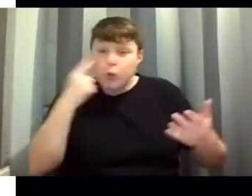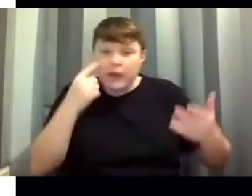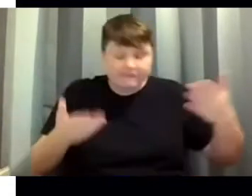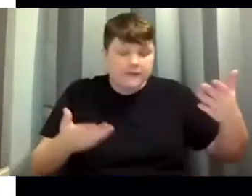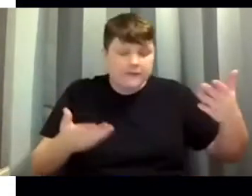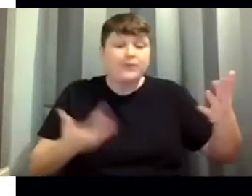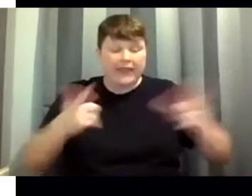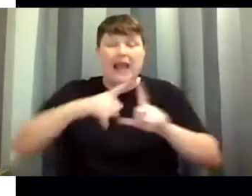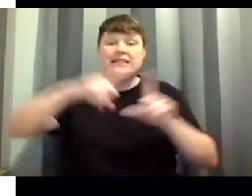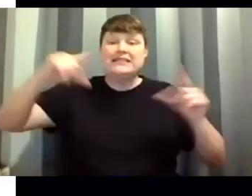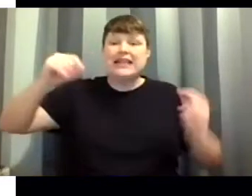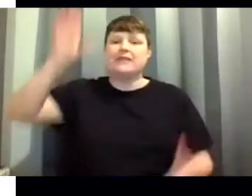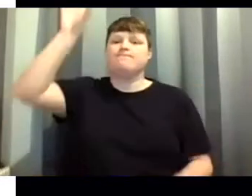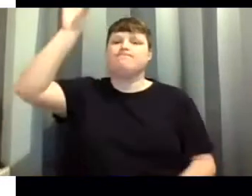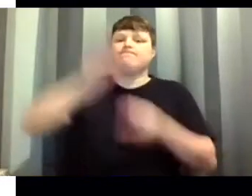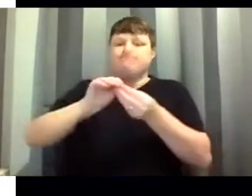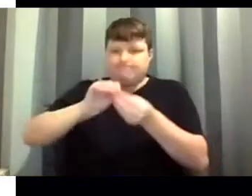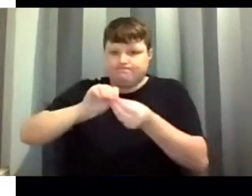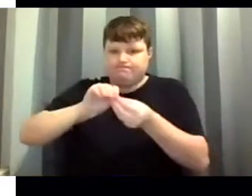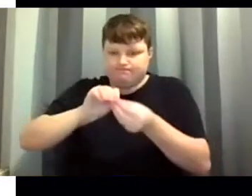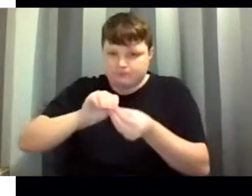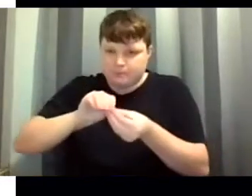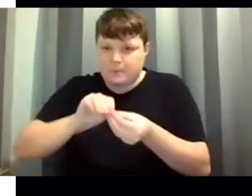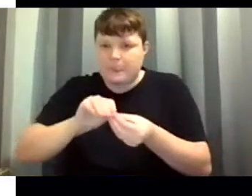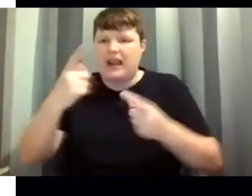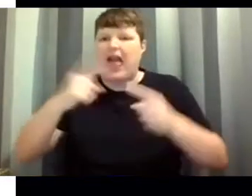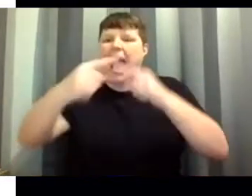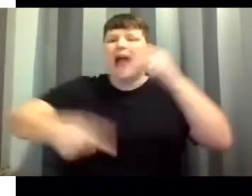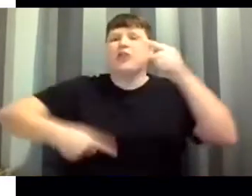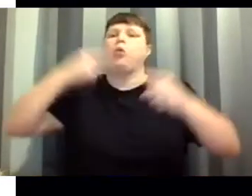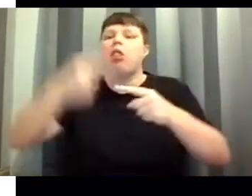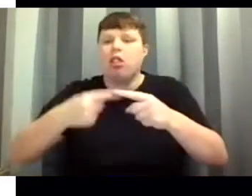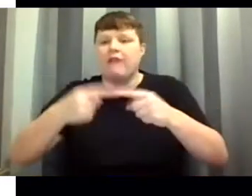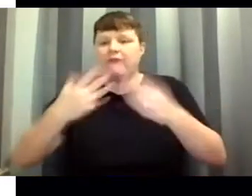together on a sort of roughly annual release cycle for a new model configuration